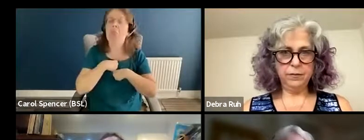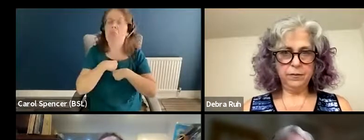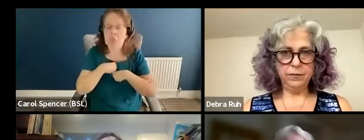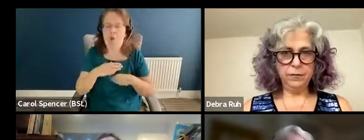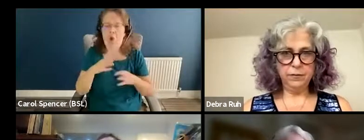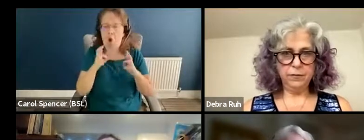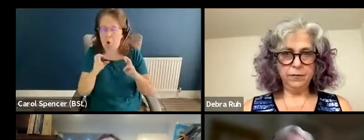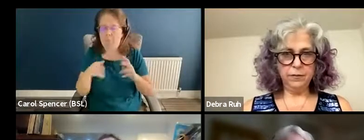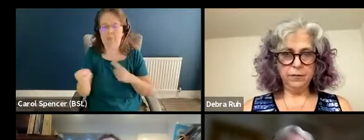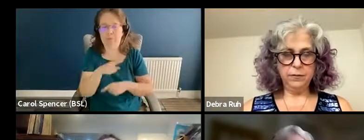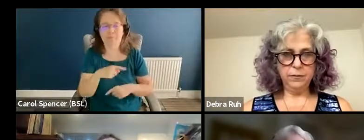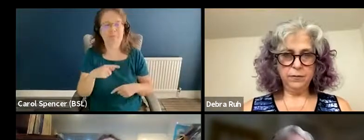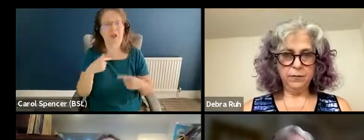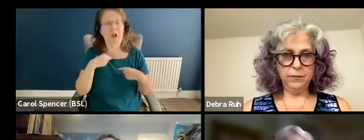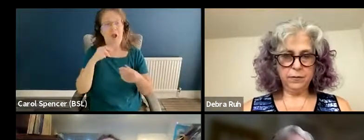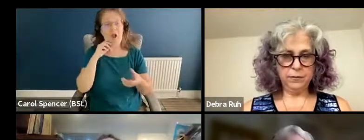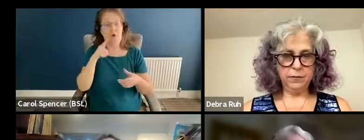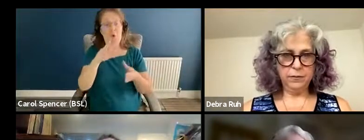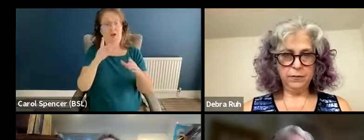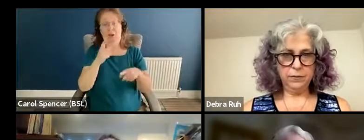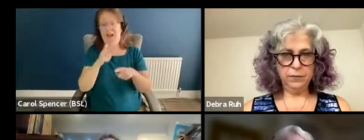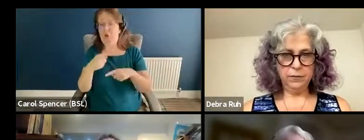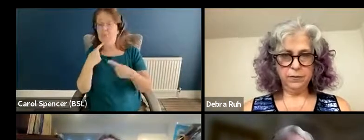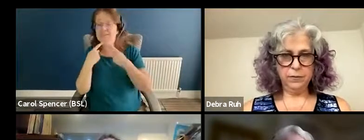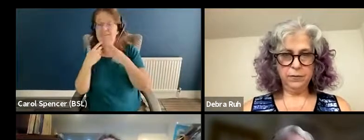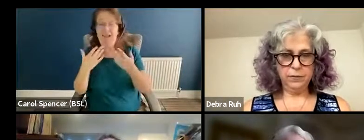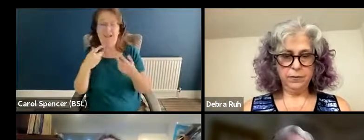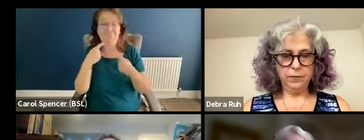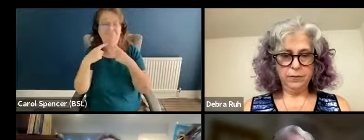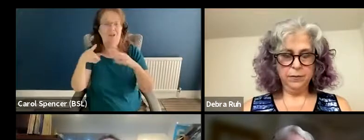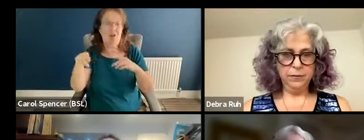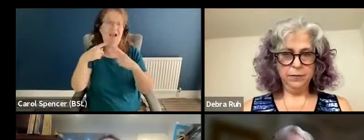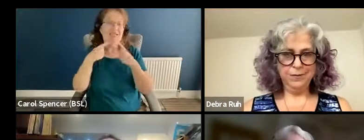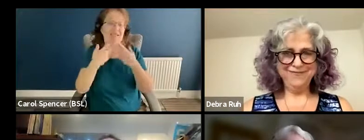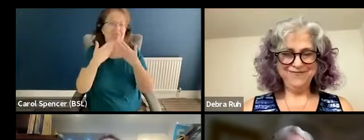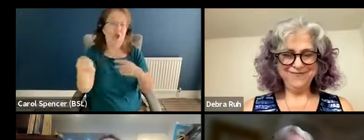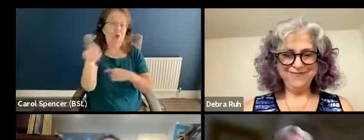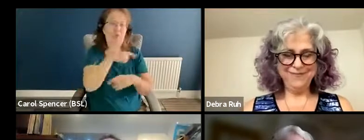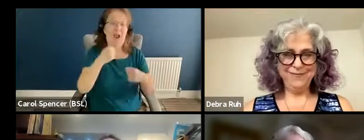I'm sure you will join me in the chat to say thank you, especially to our panelists as well for their